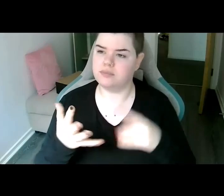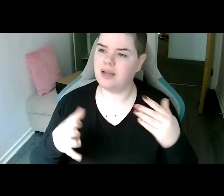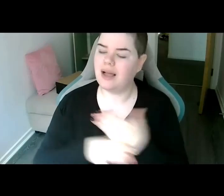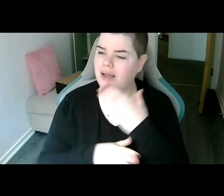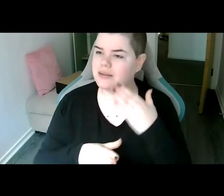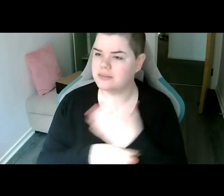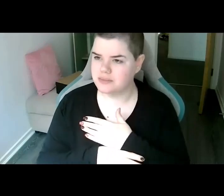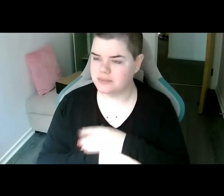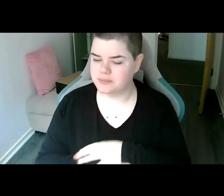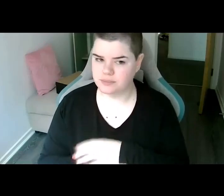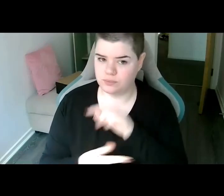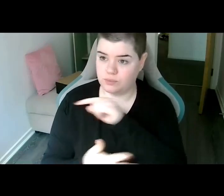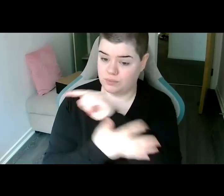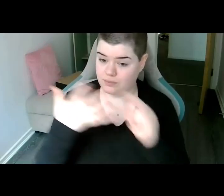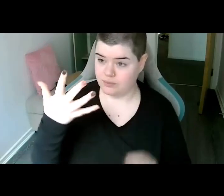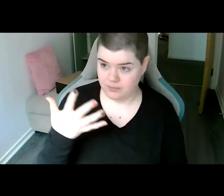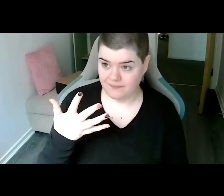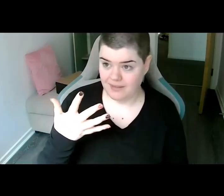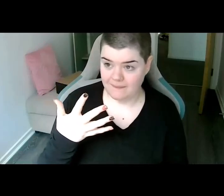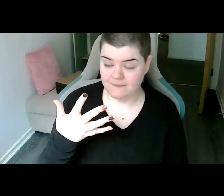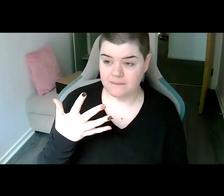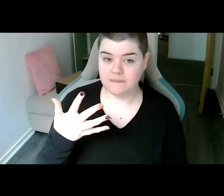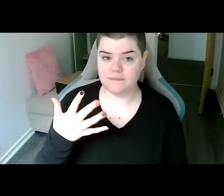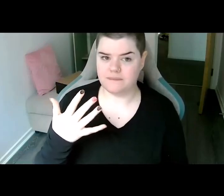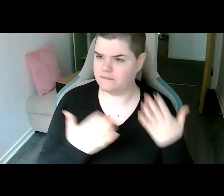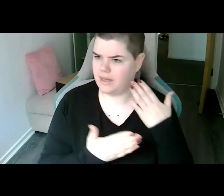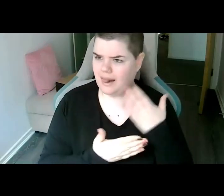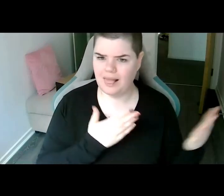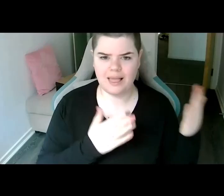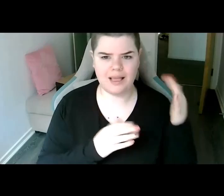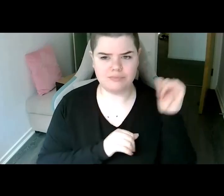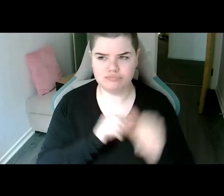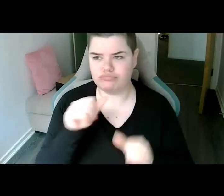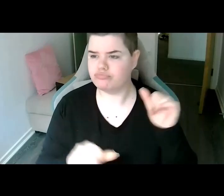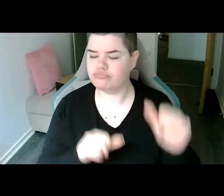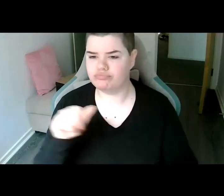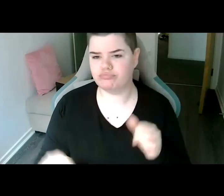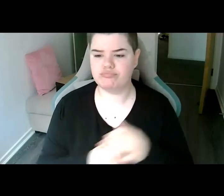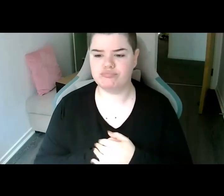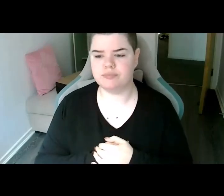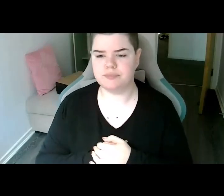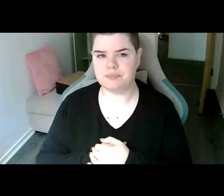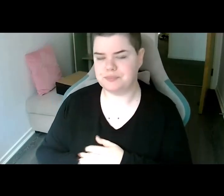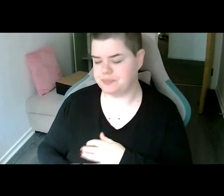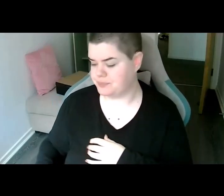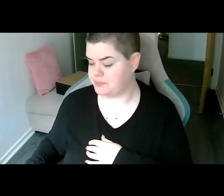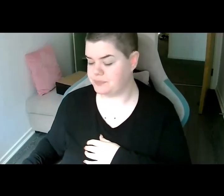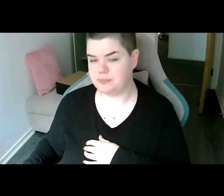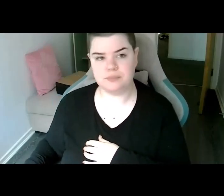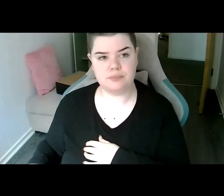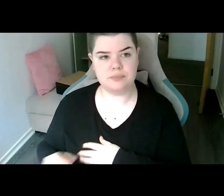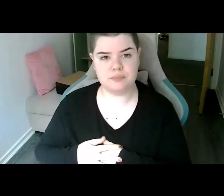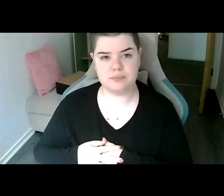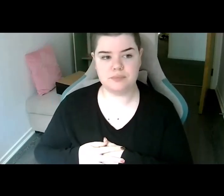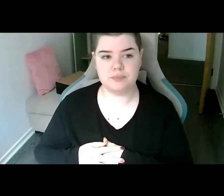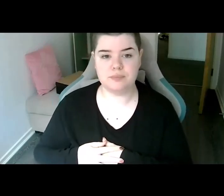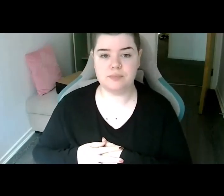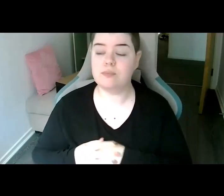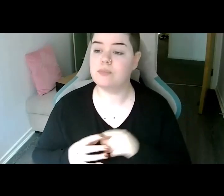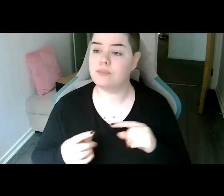So these are the five steps. There is a very clear procedure for the AIS set out.